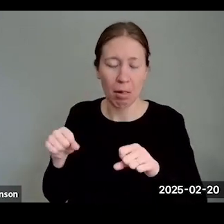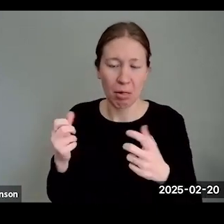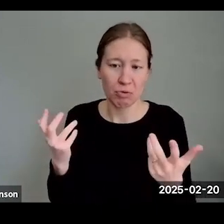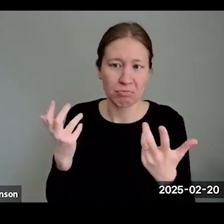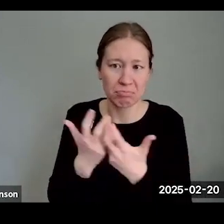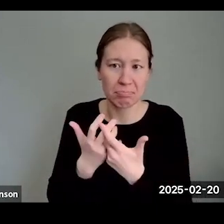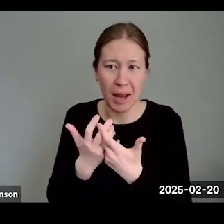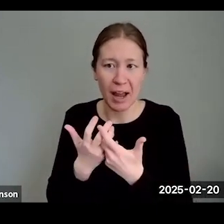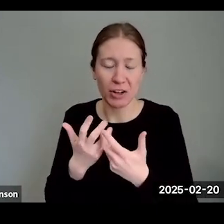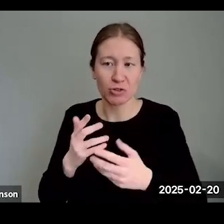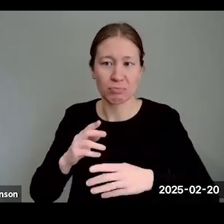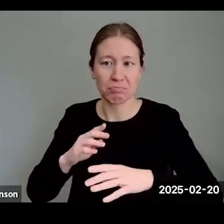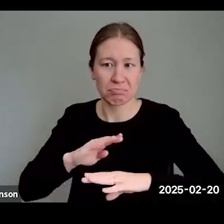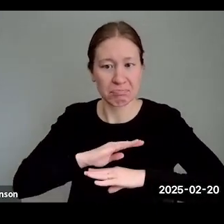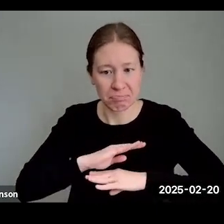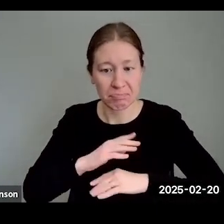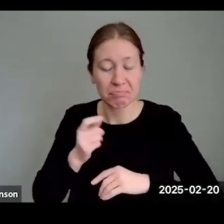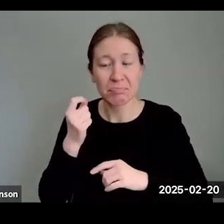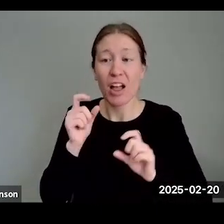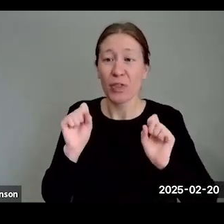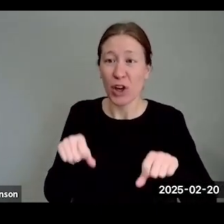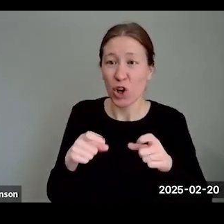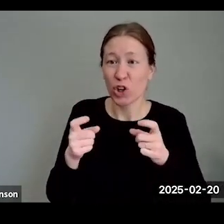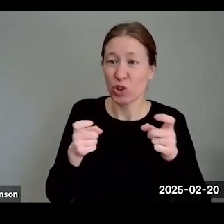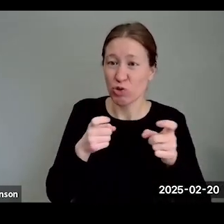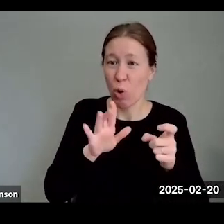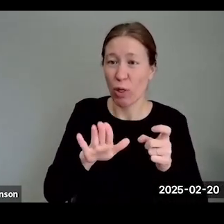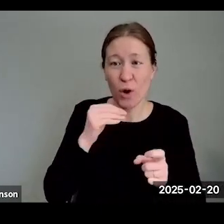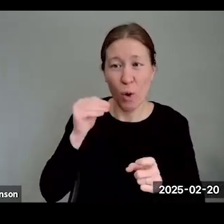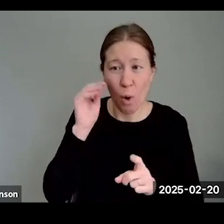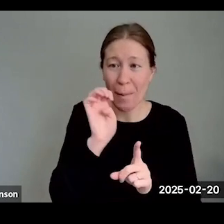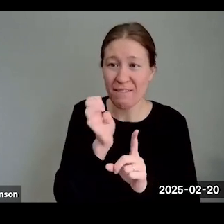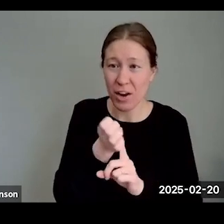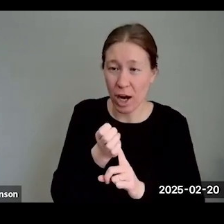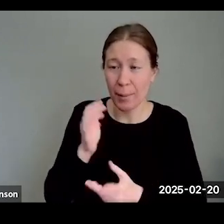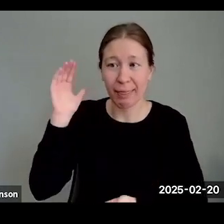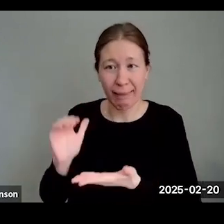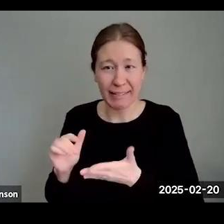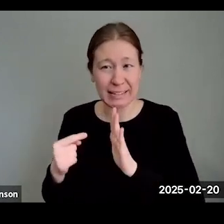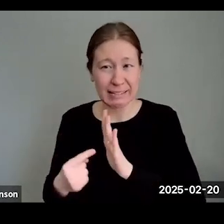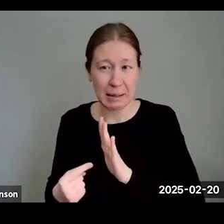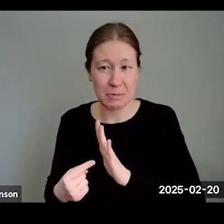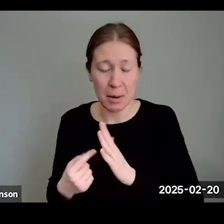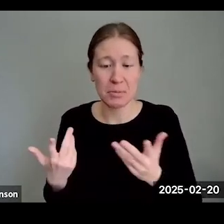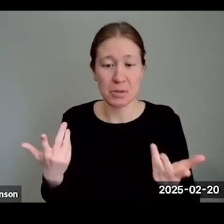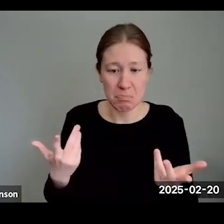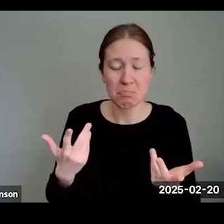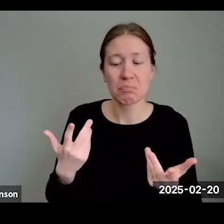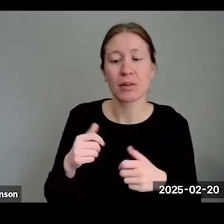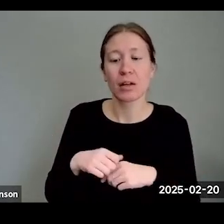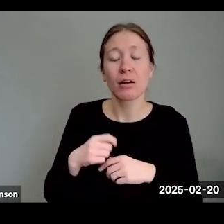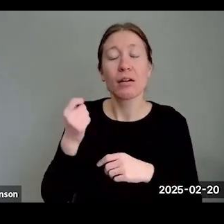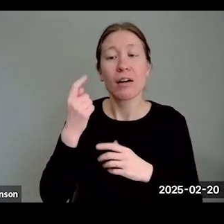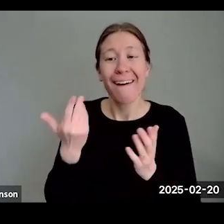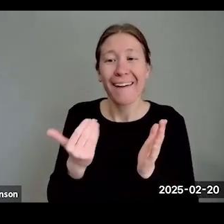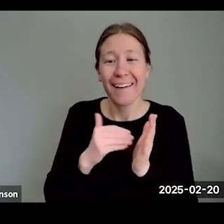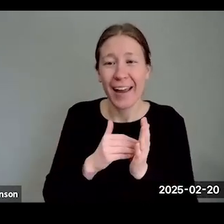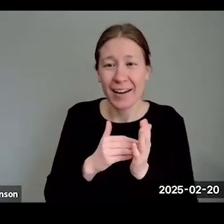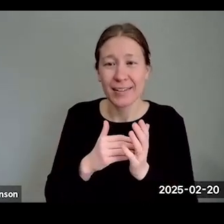because they have more control over their environment at home, mitigating their symptoms. But again, we would still need to determine